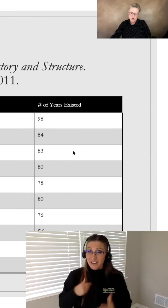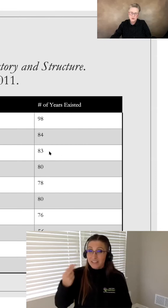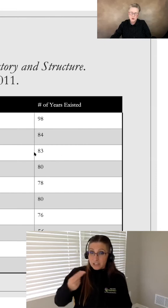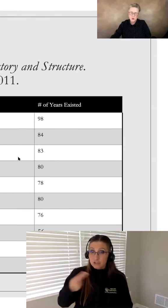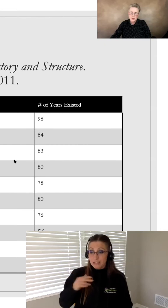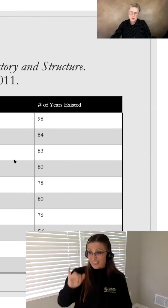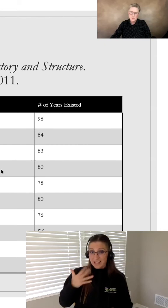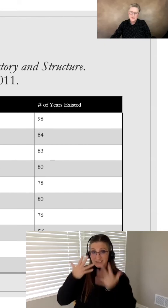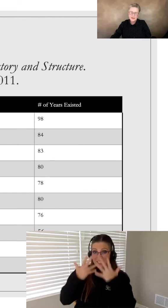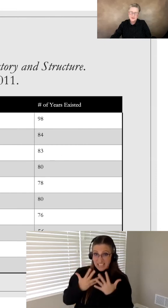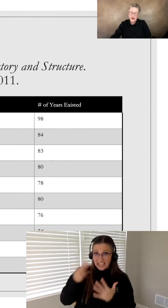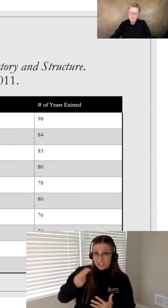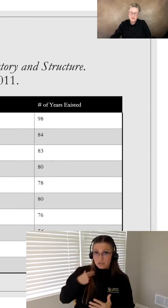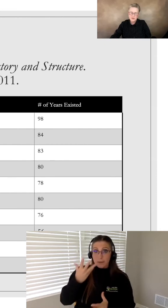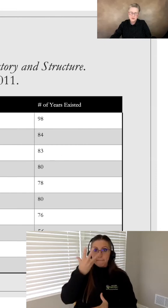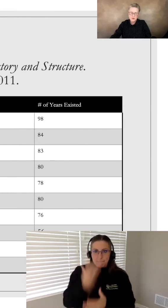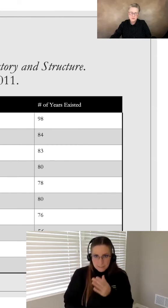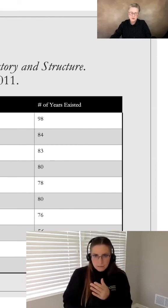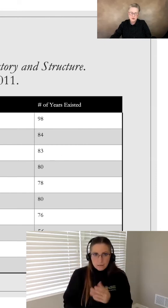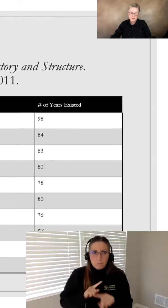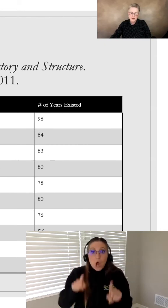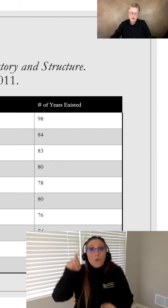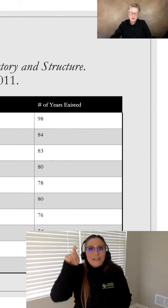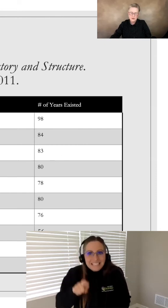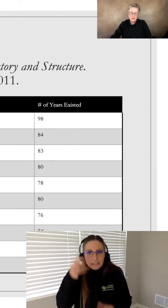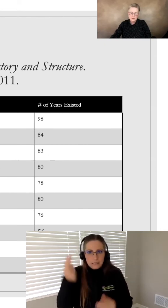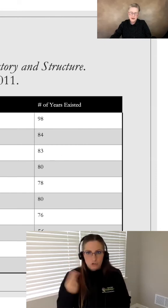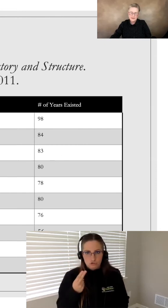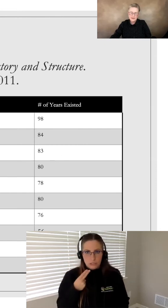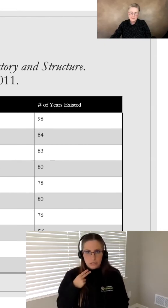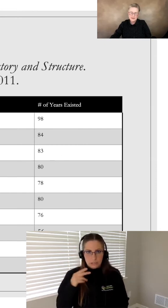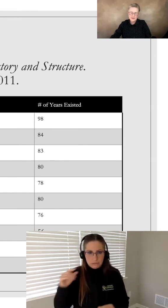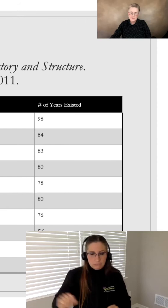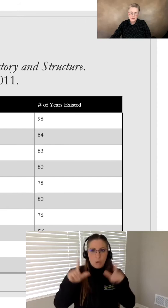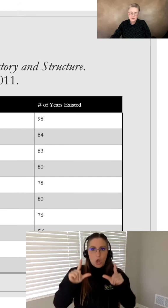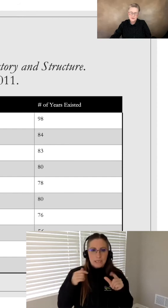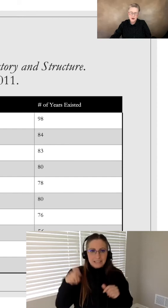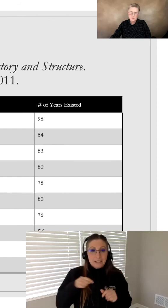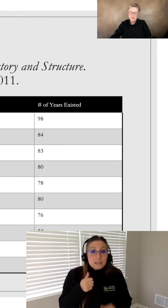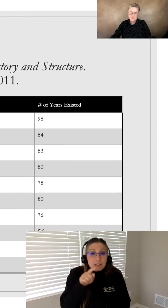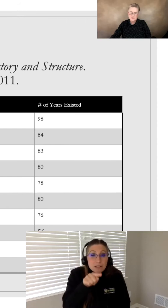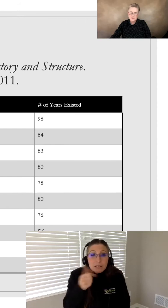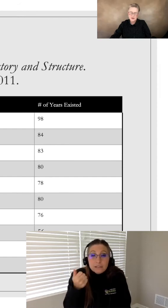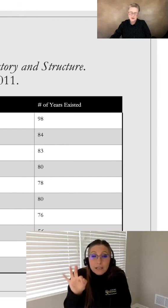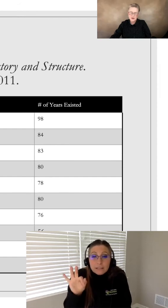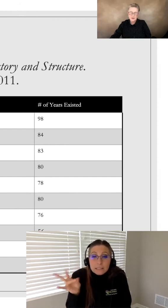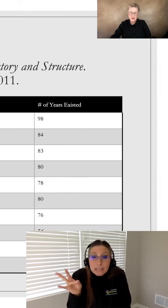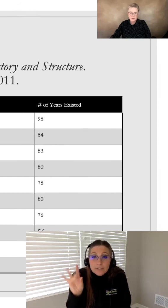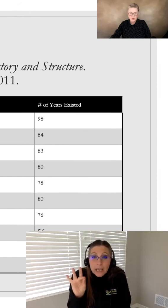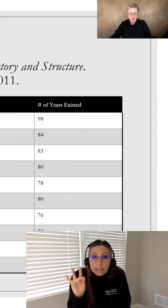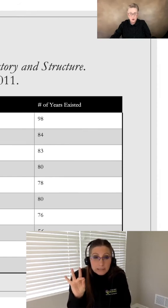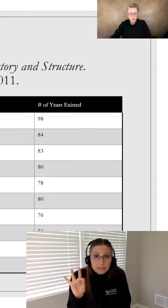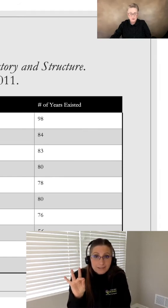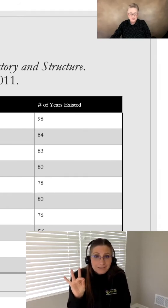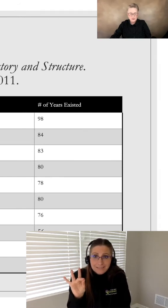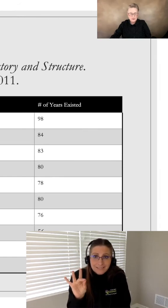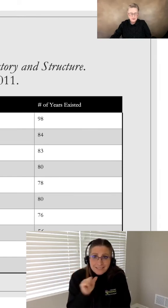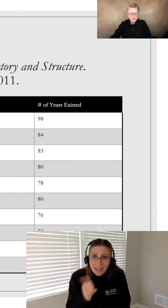also we need to have this history but look at that, 1978, that was not that long ago